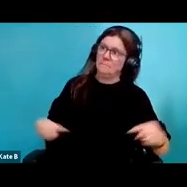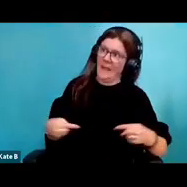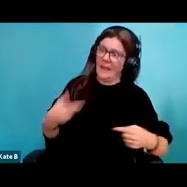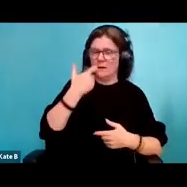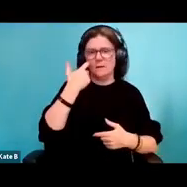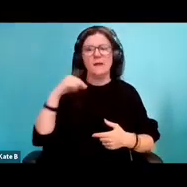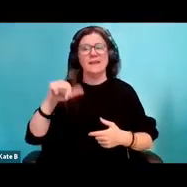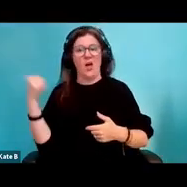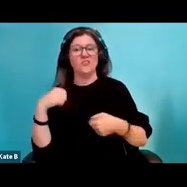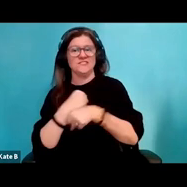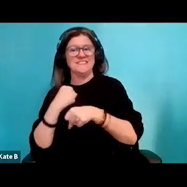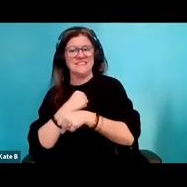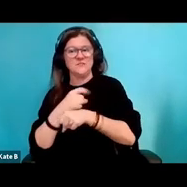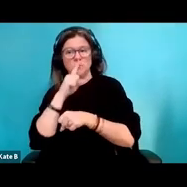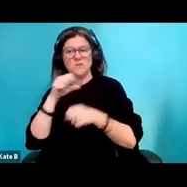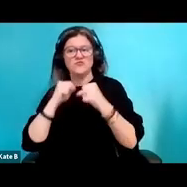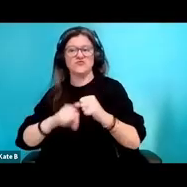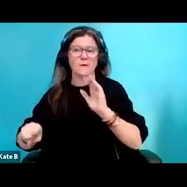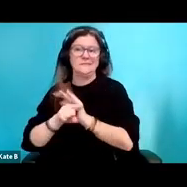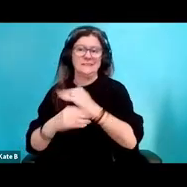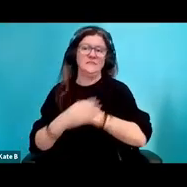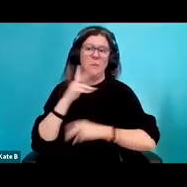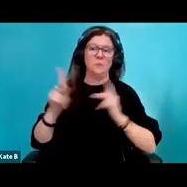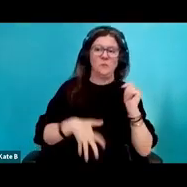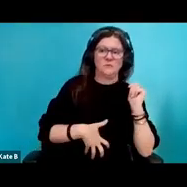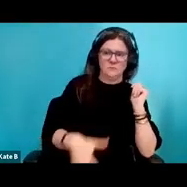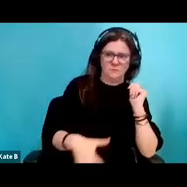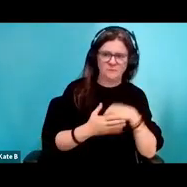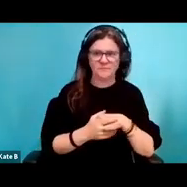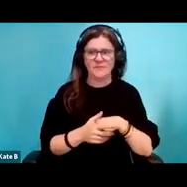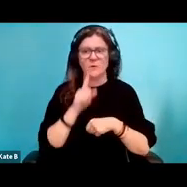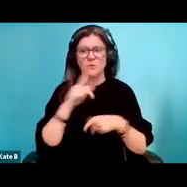statistics that can affect healthy pregnancies. This is only exacerbated when you add a layer